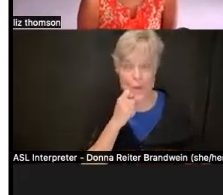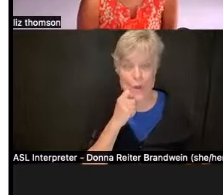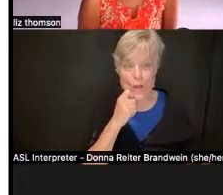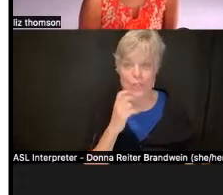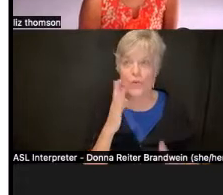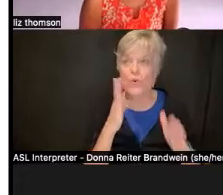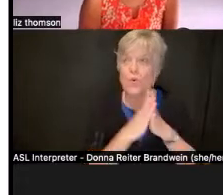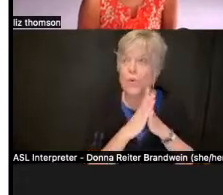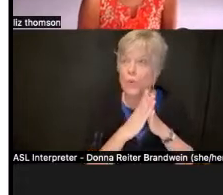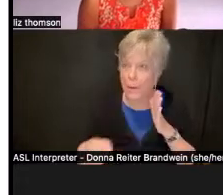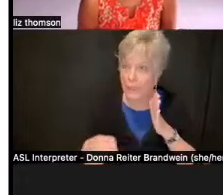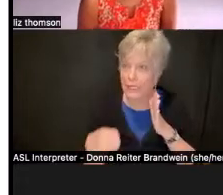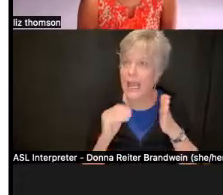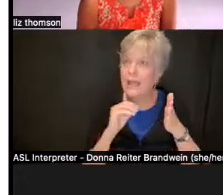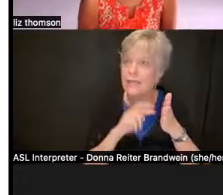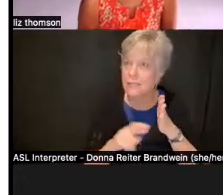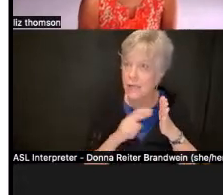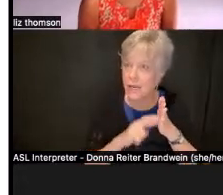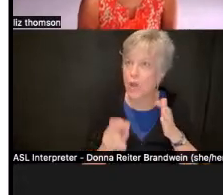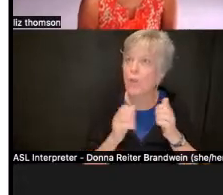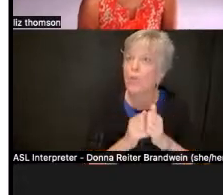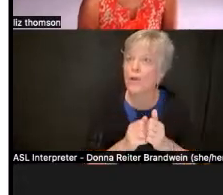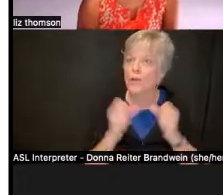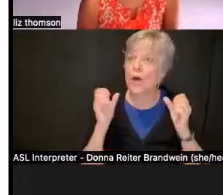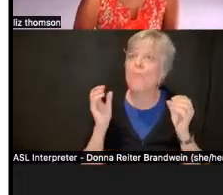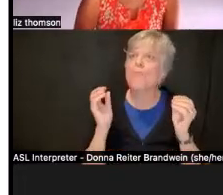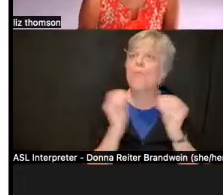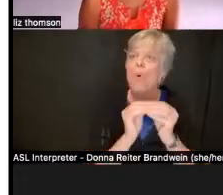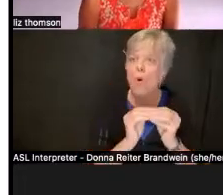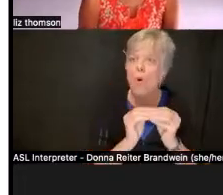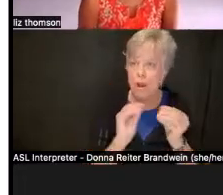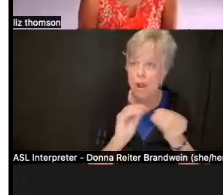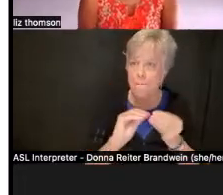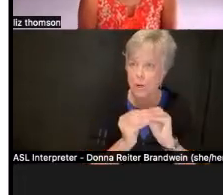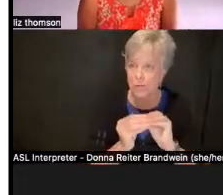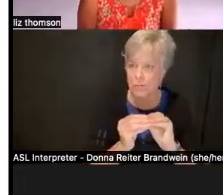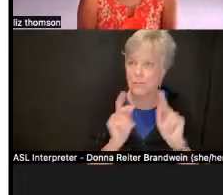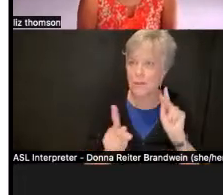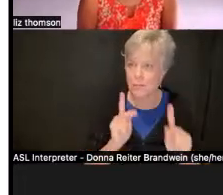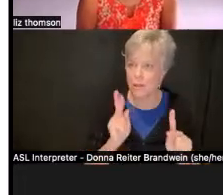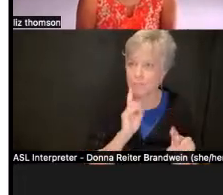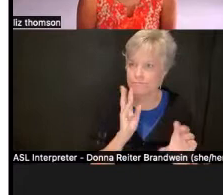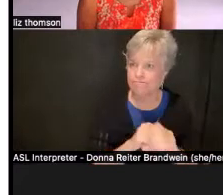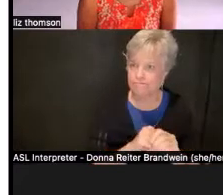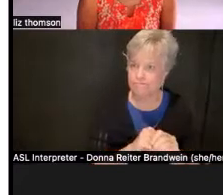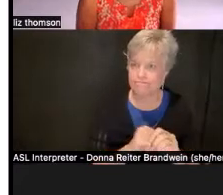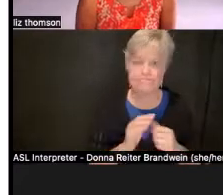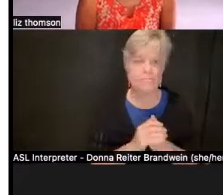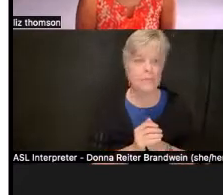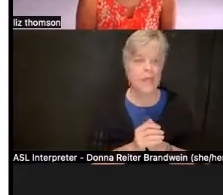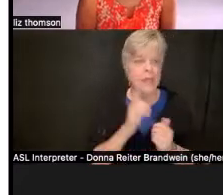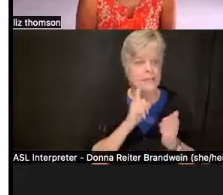with more participants. Examining the different structures of DCCs. So already today,